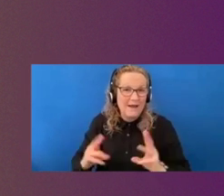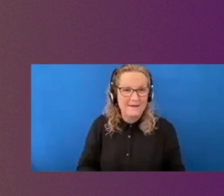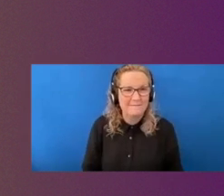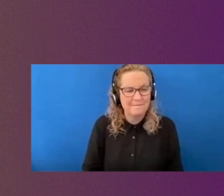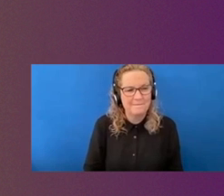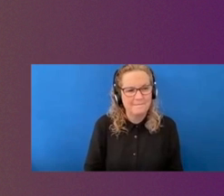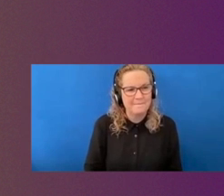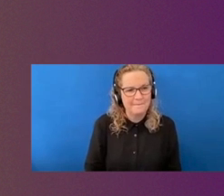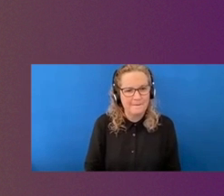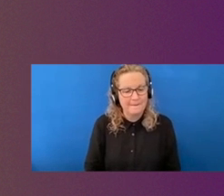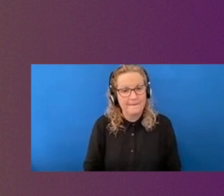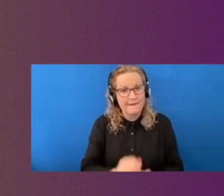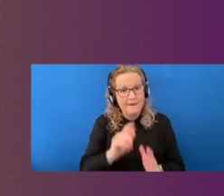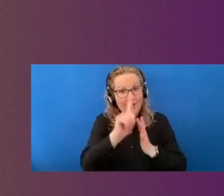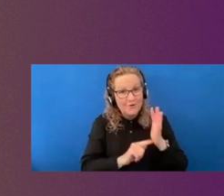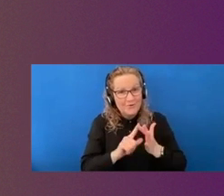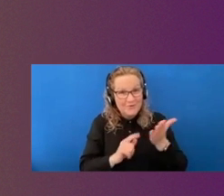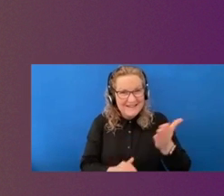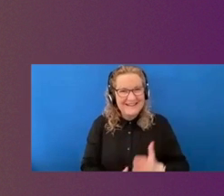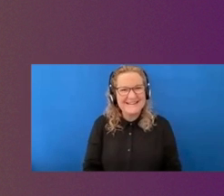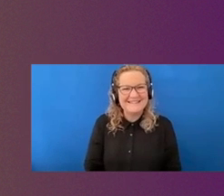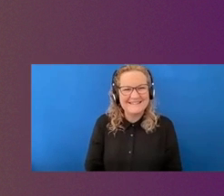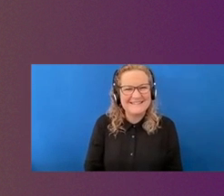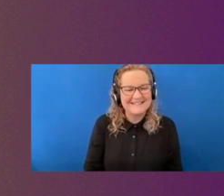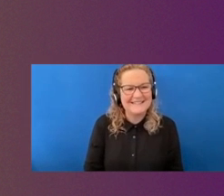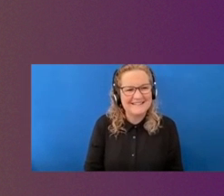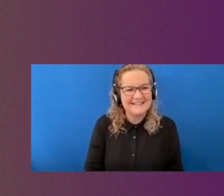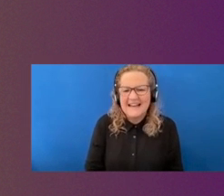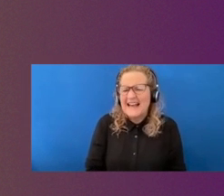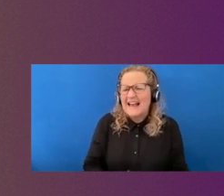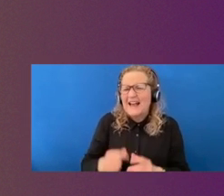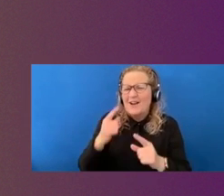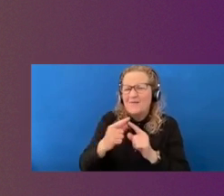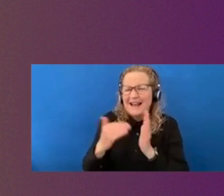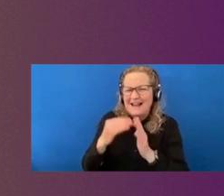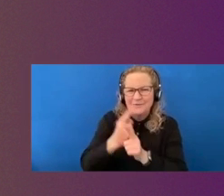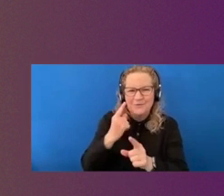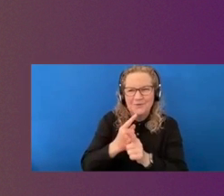uh Julie you have something you'd like to say yeah just really quickly I um did a little bit